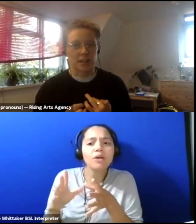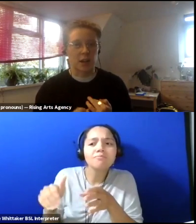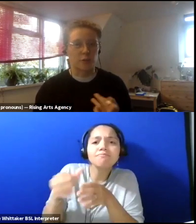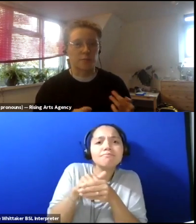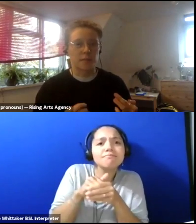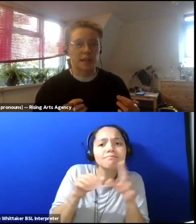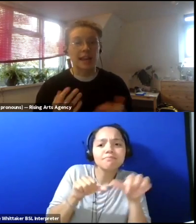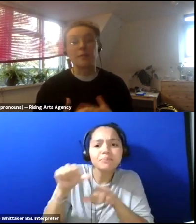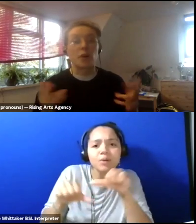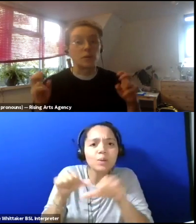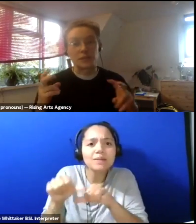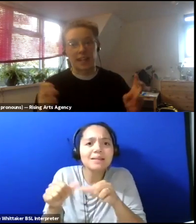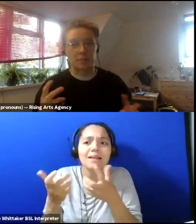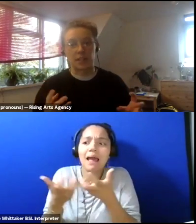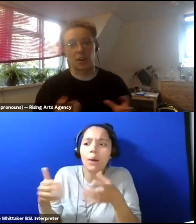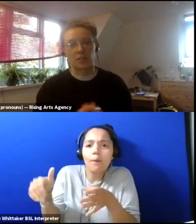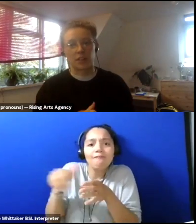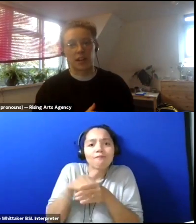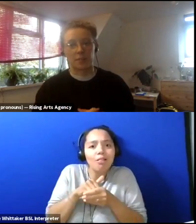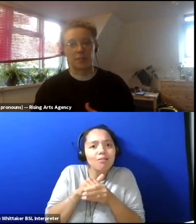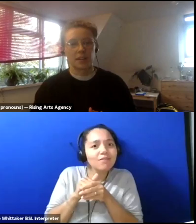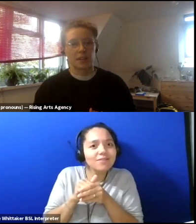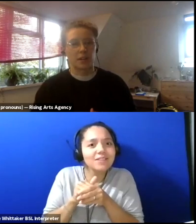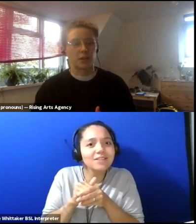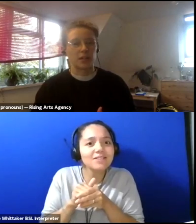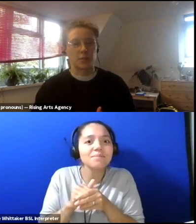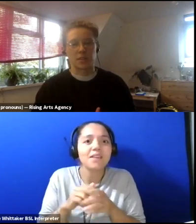the 'getting involved' element of unions.